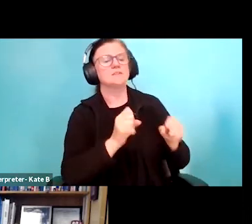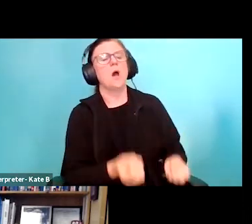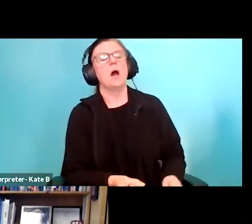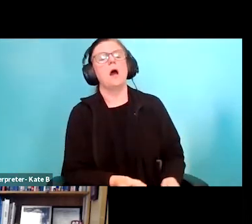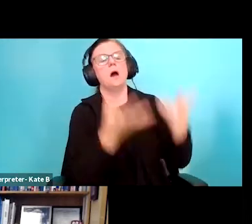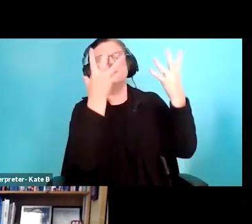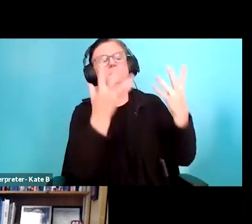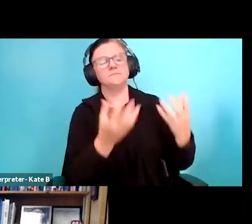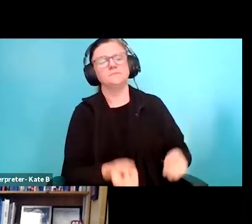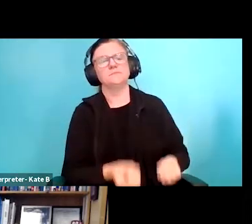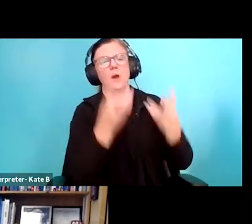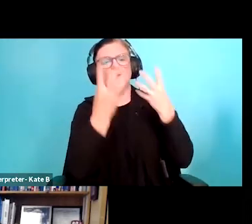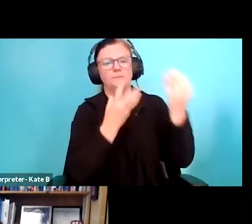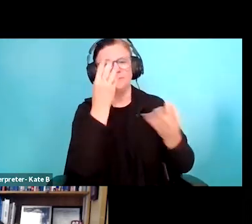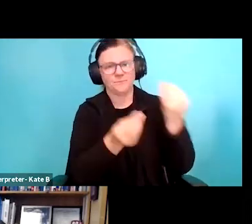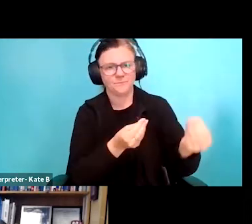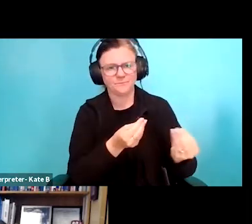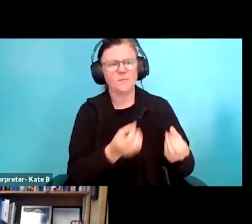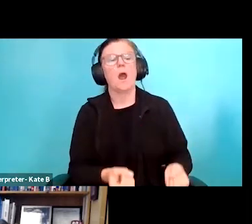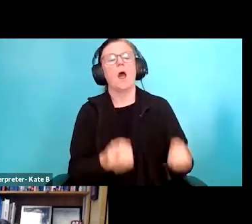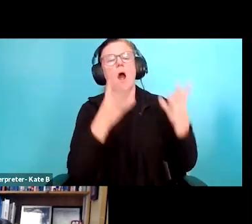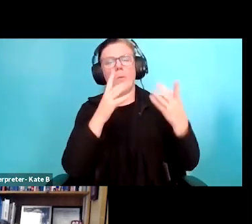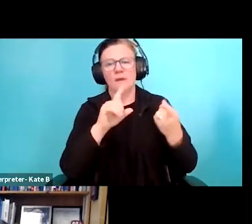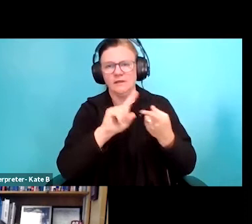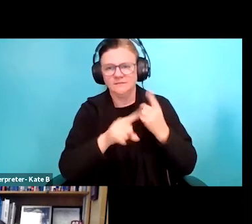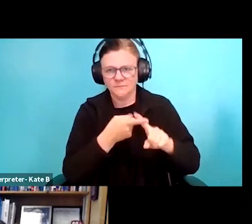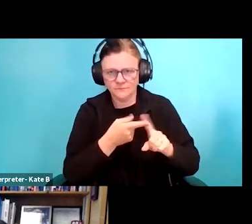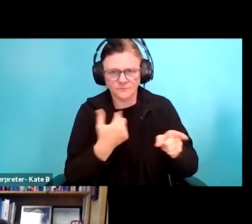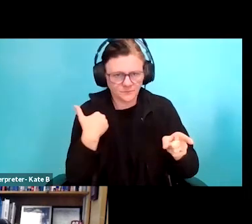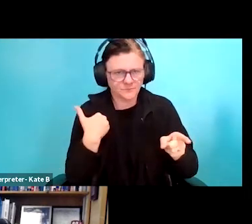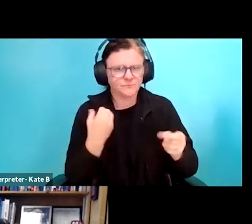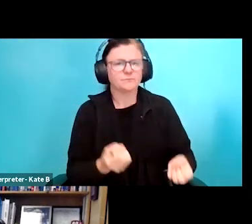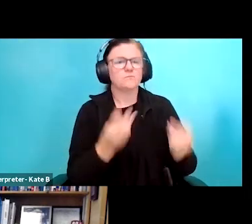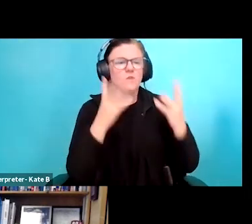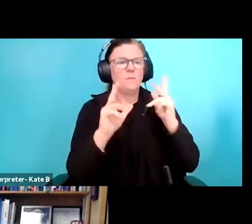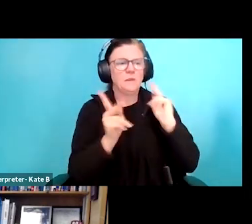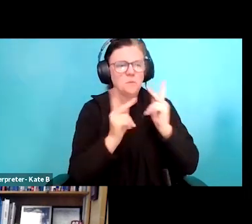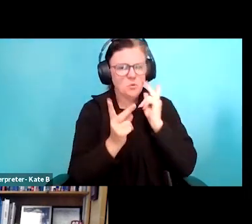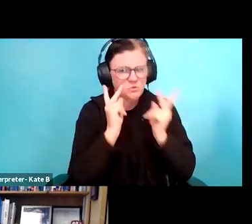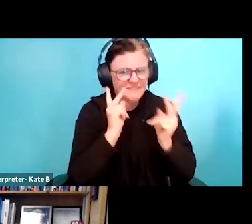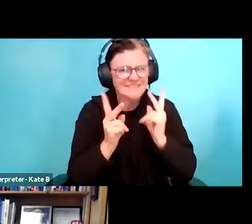how big is the network of close contacts you see or hear from each month